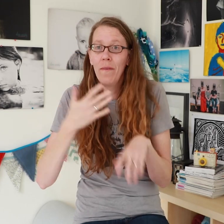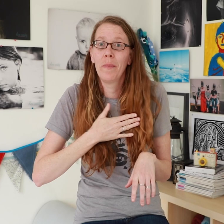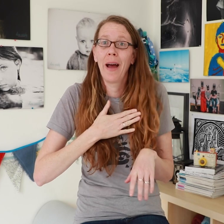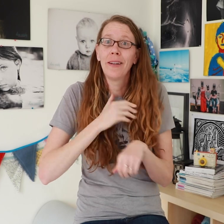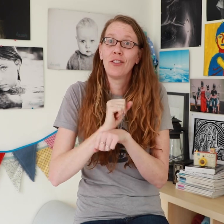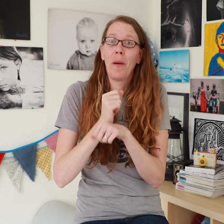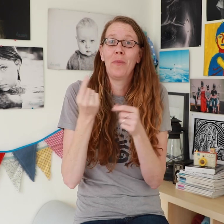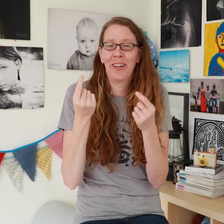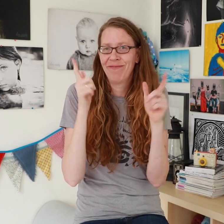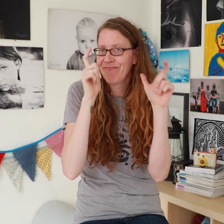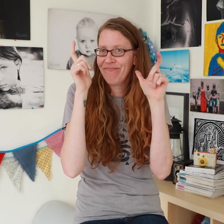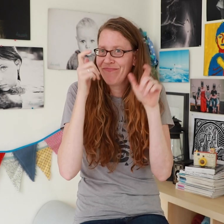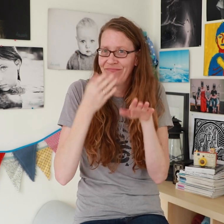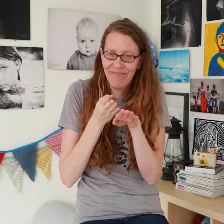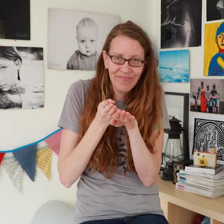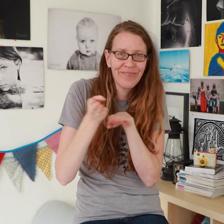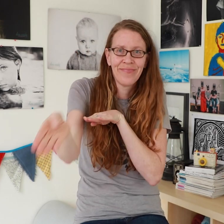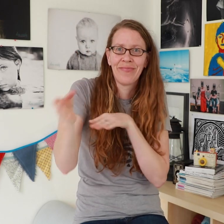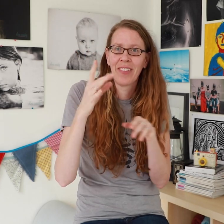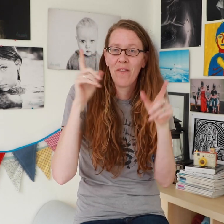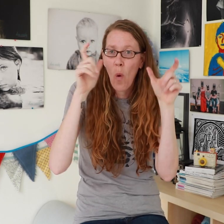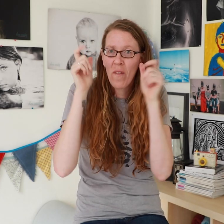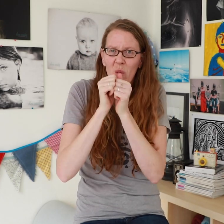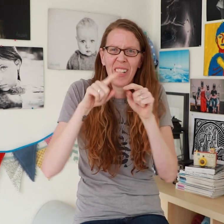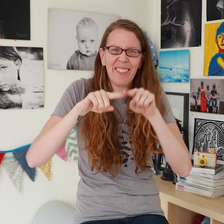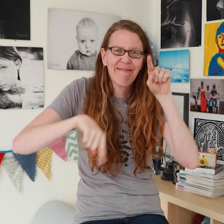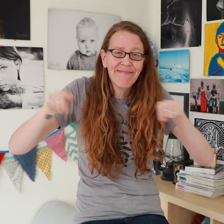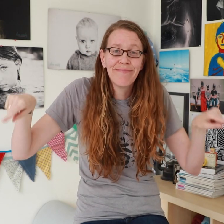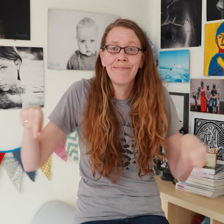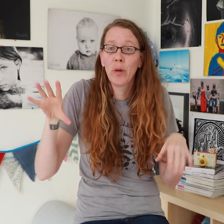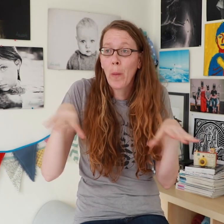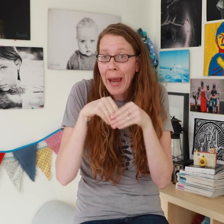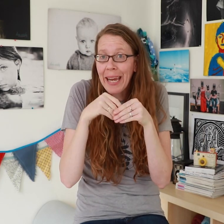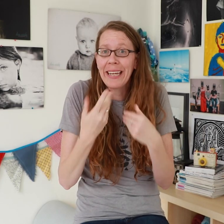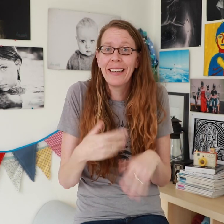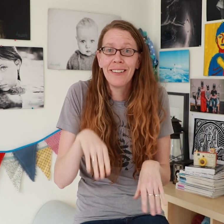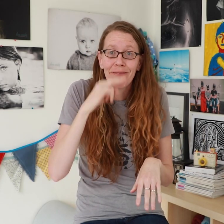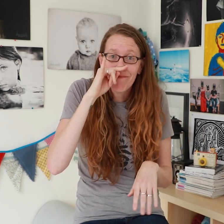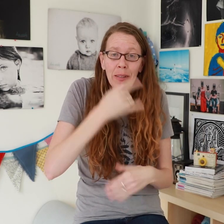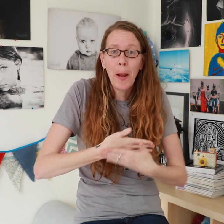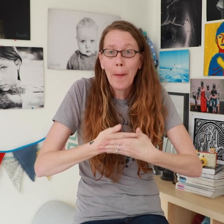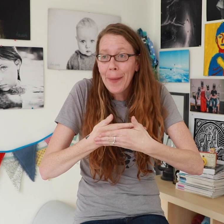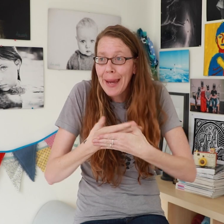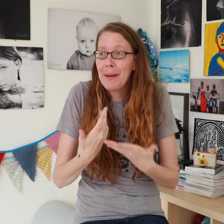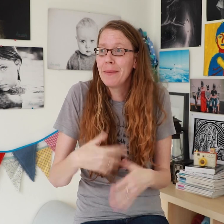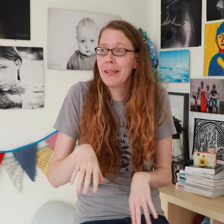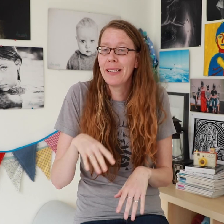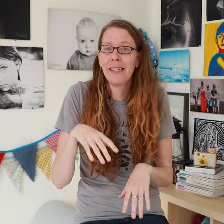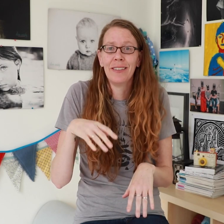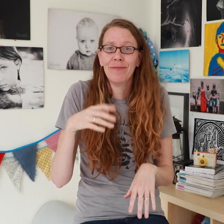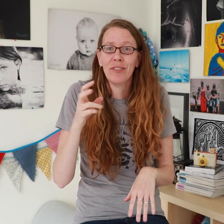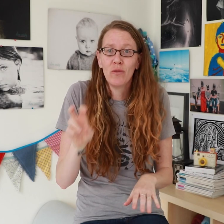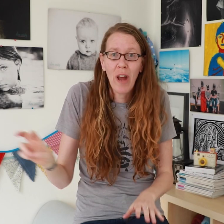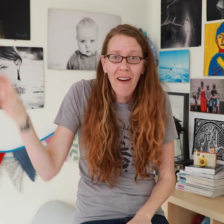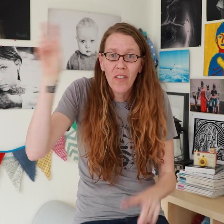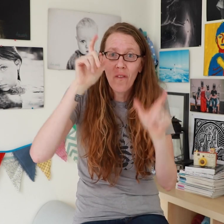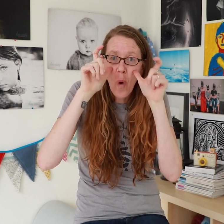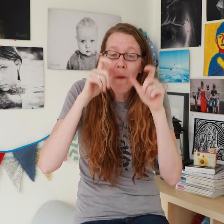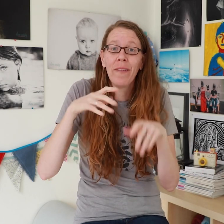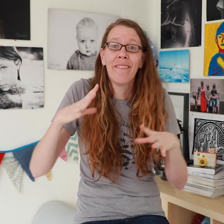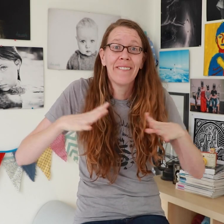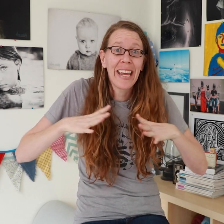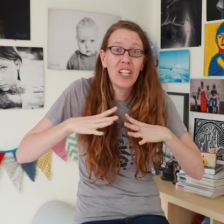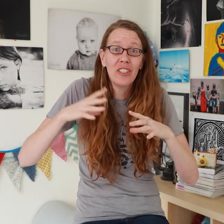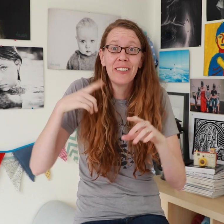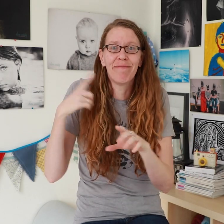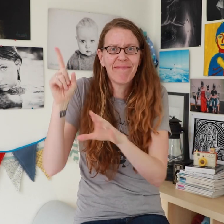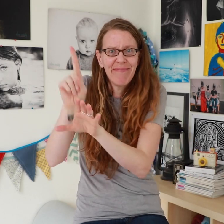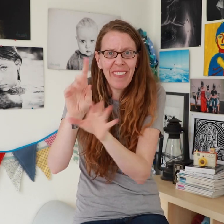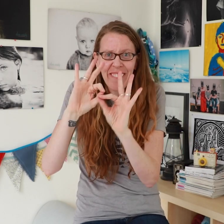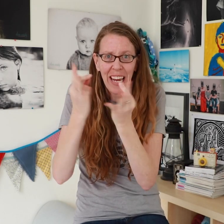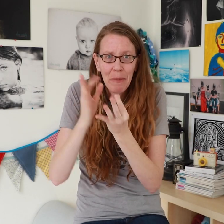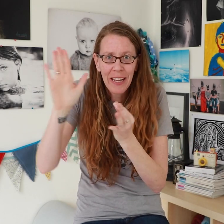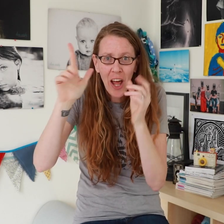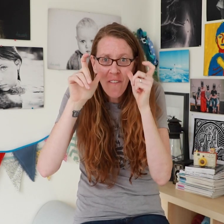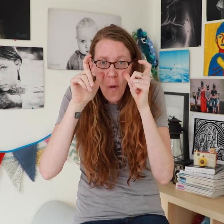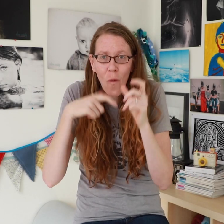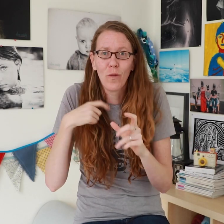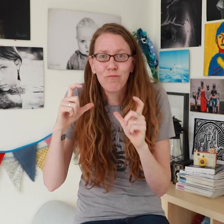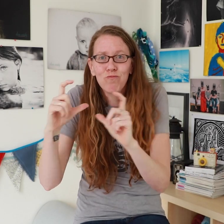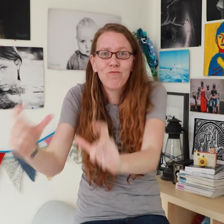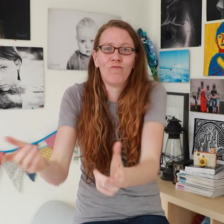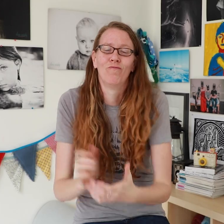I shoot a variety of weddings, children/babies, travel and vacation photography.